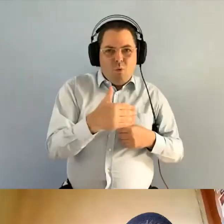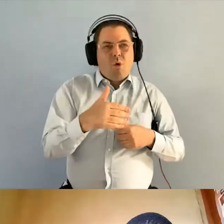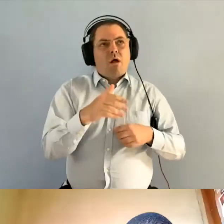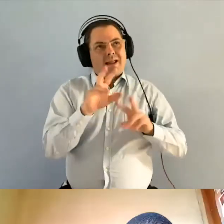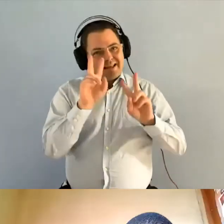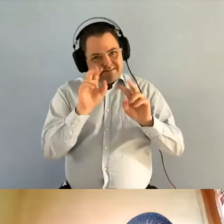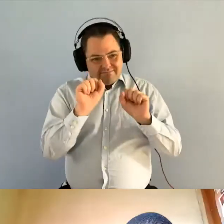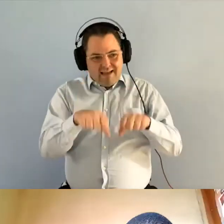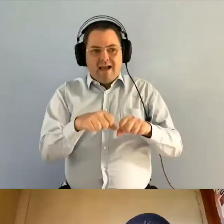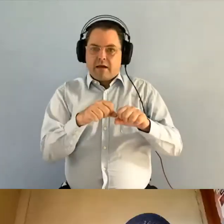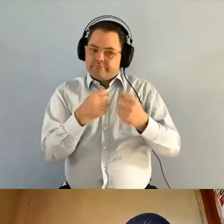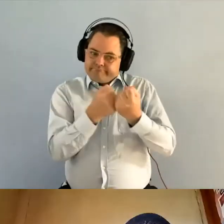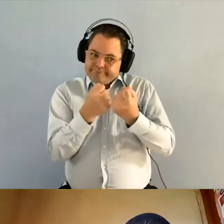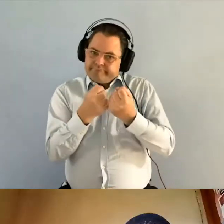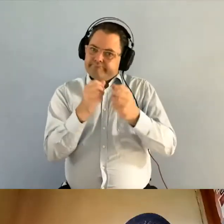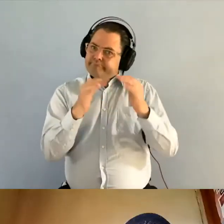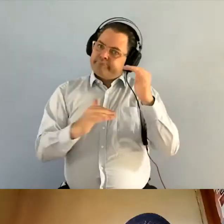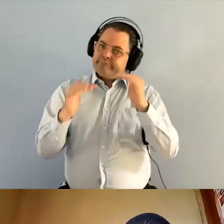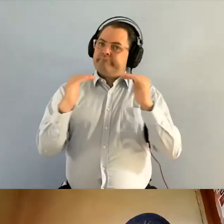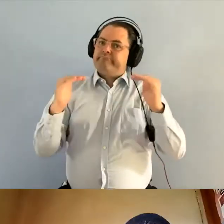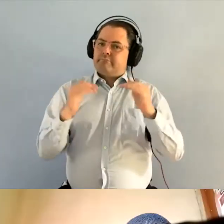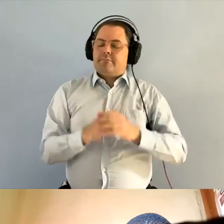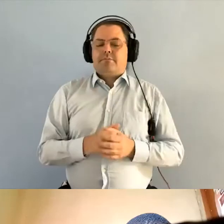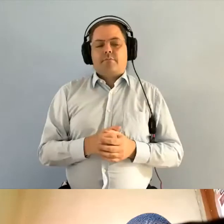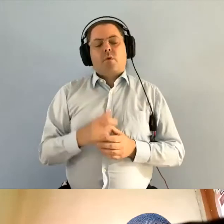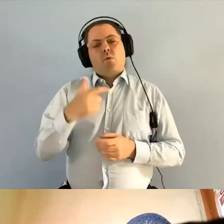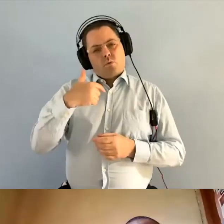do improve the effectiveness and the accountability of